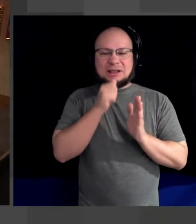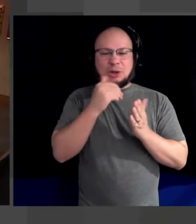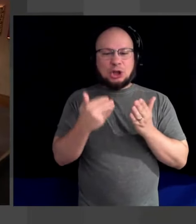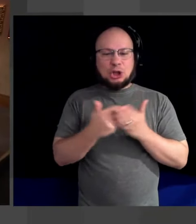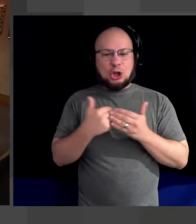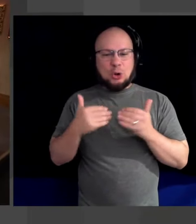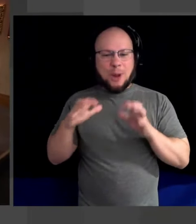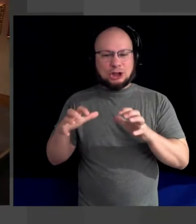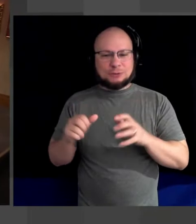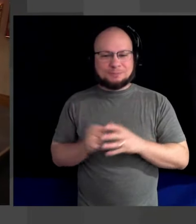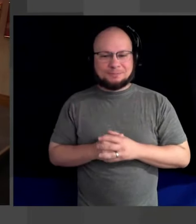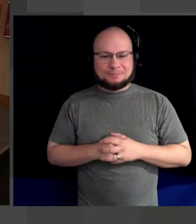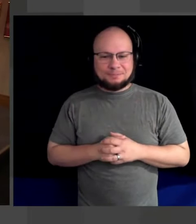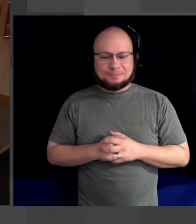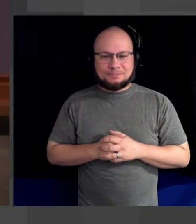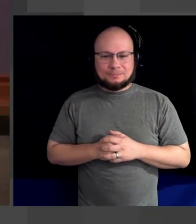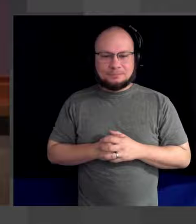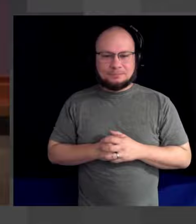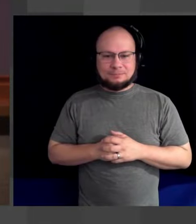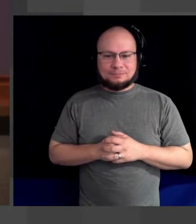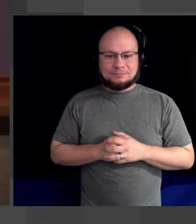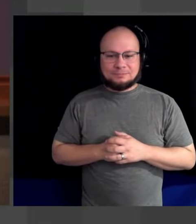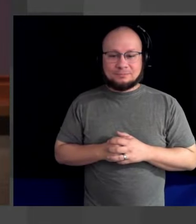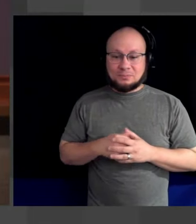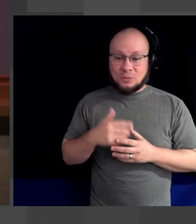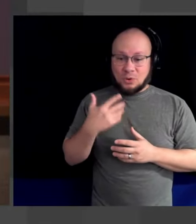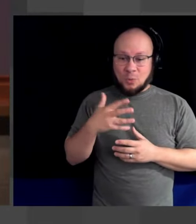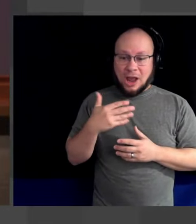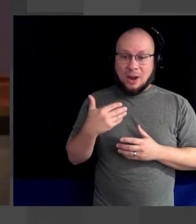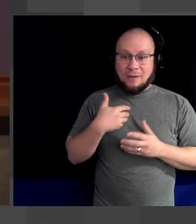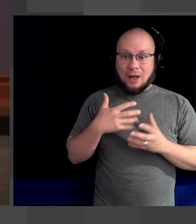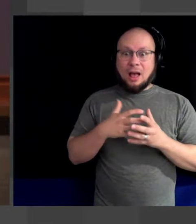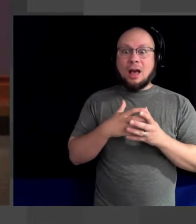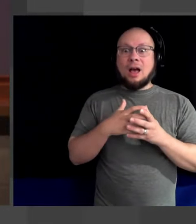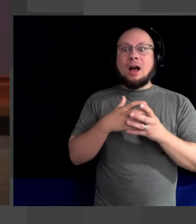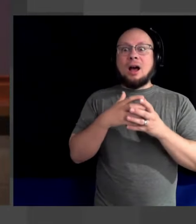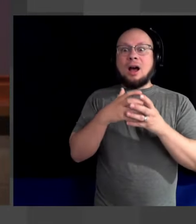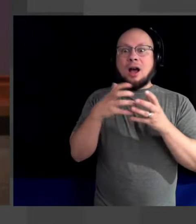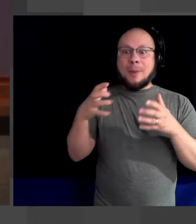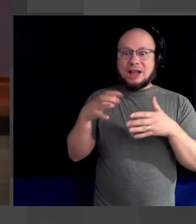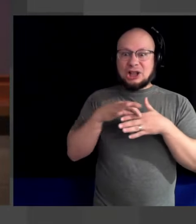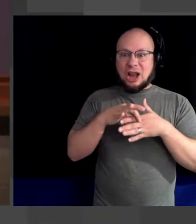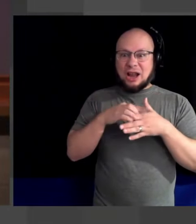CLIFFS UPDATE AND THEN WE'LL